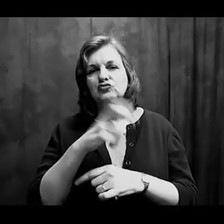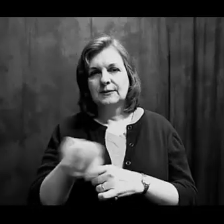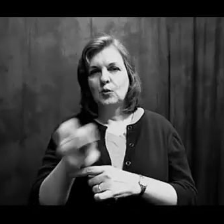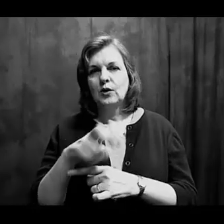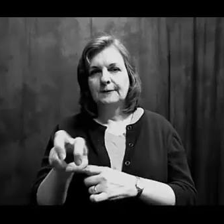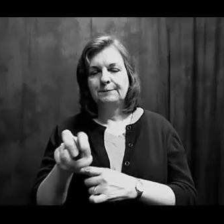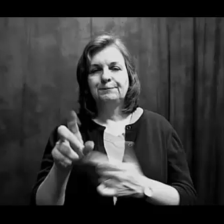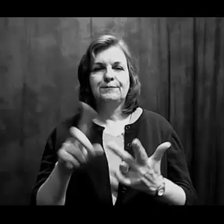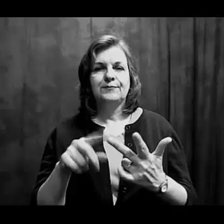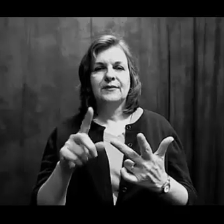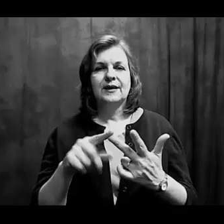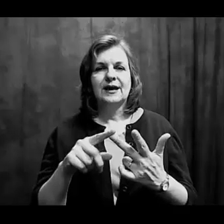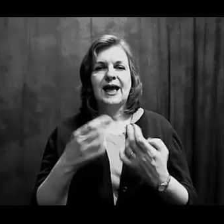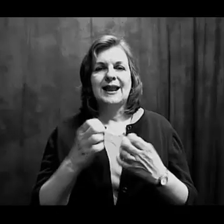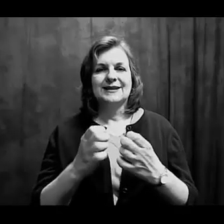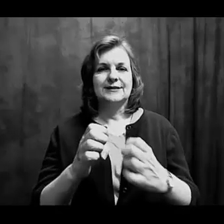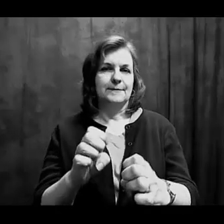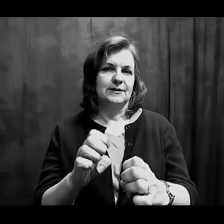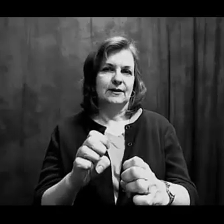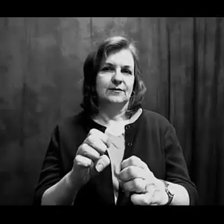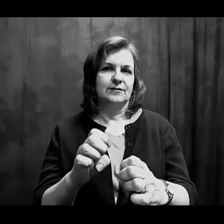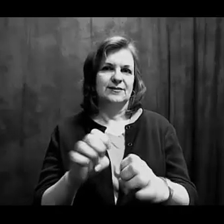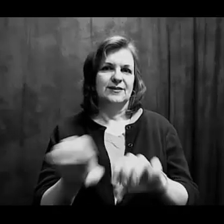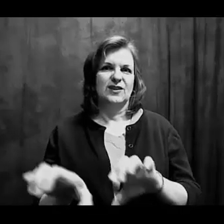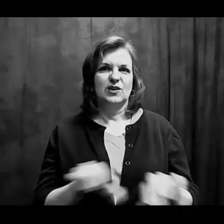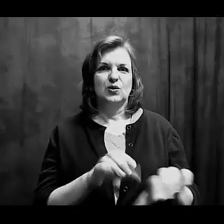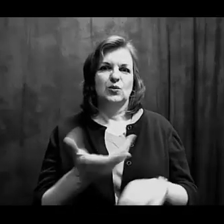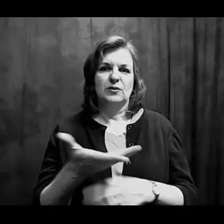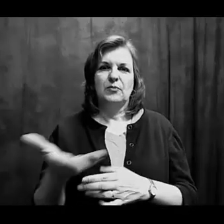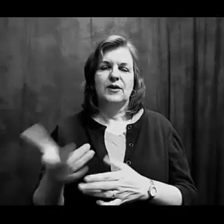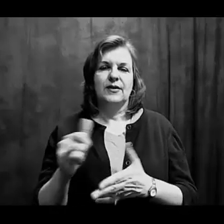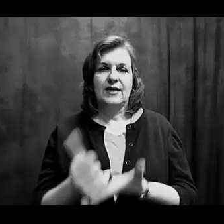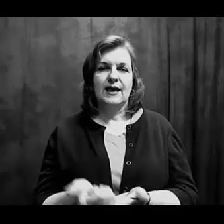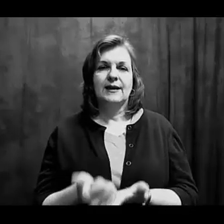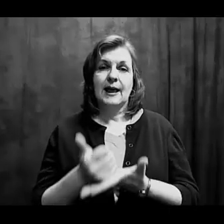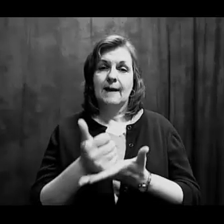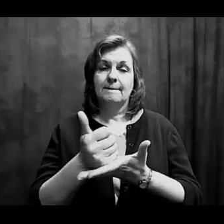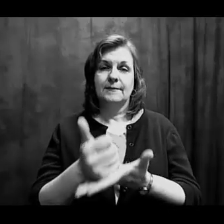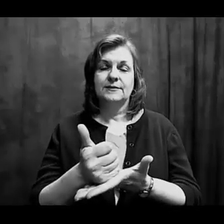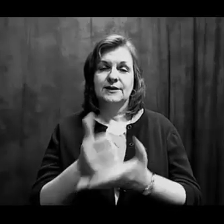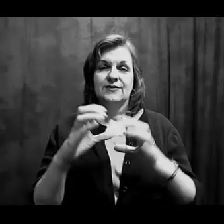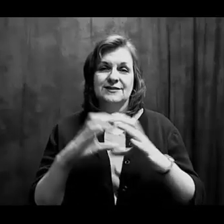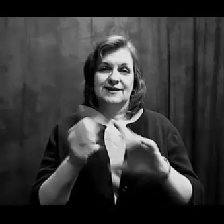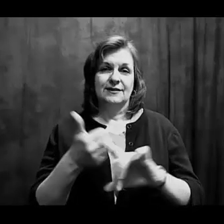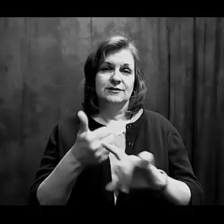and then enzyme - so actually do some sort of job that's gonna help